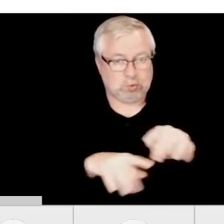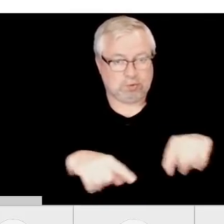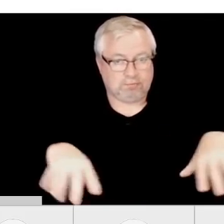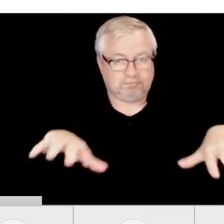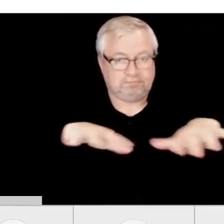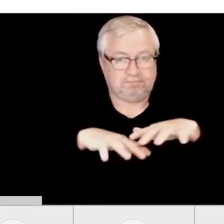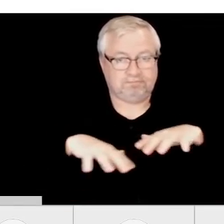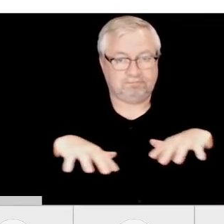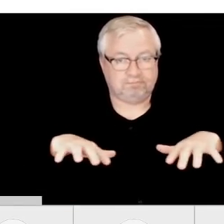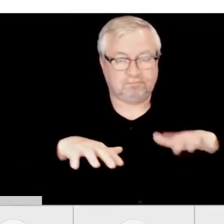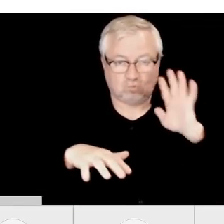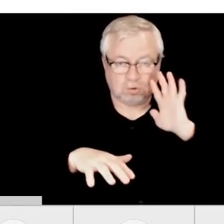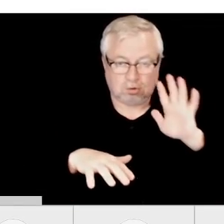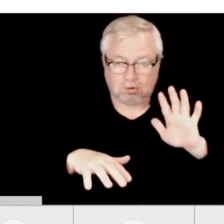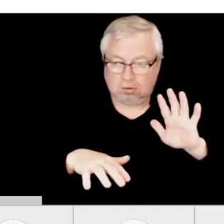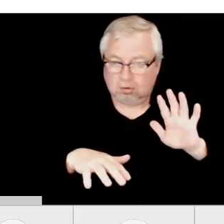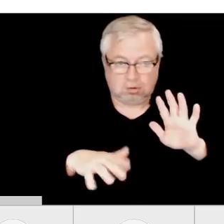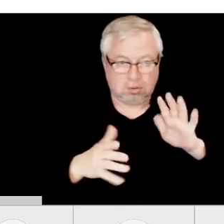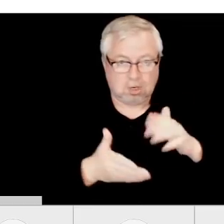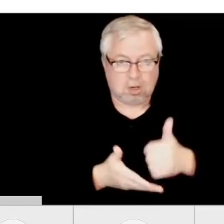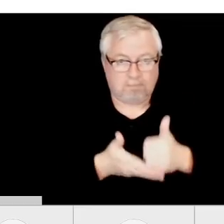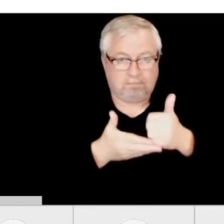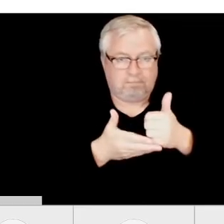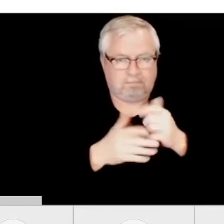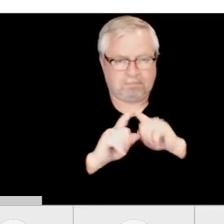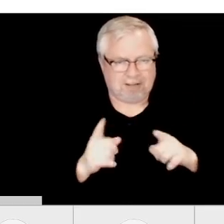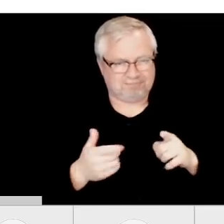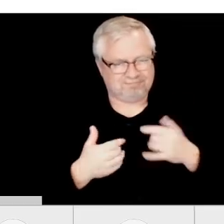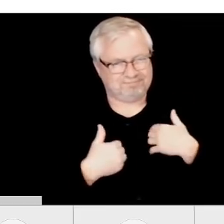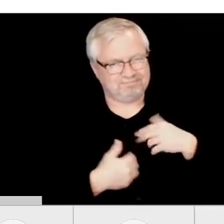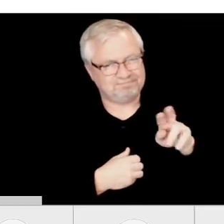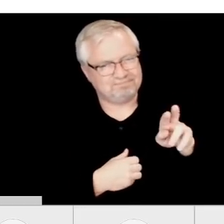difference, and yet, I'm seeing by buying time in some of these different